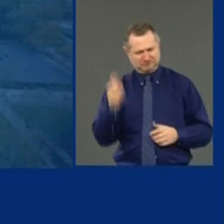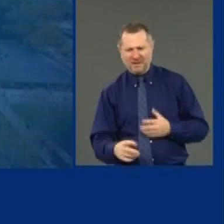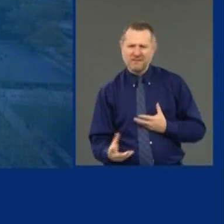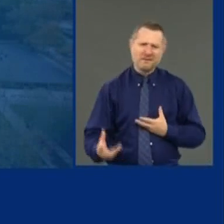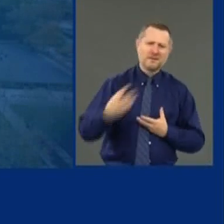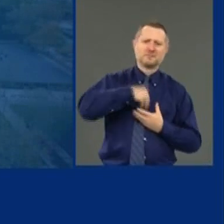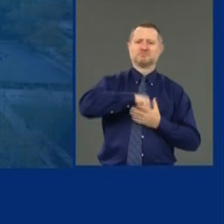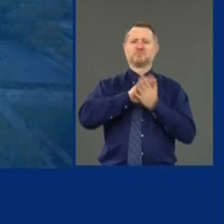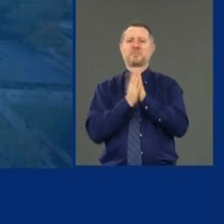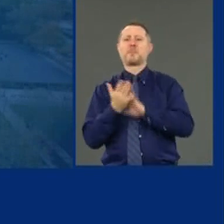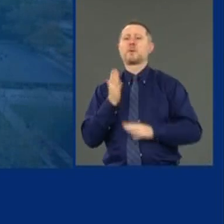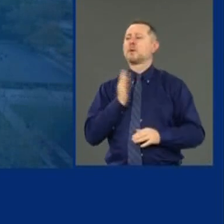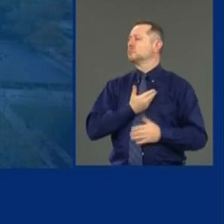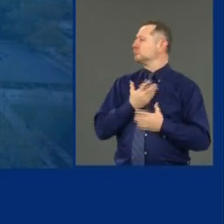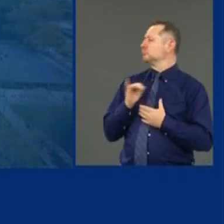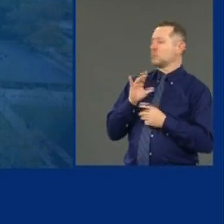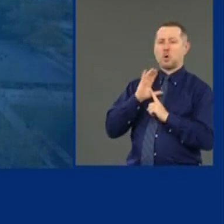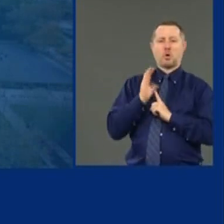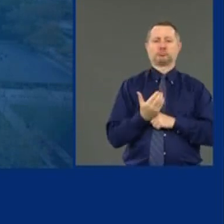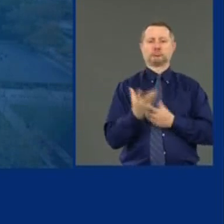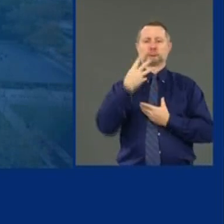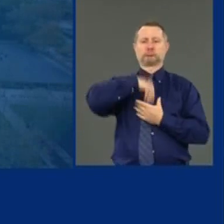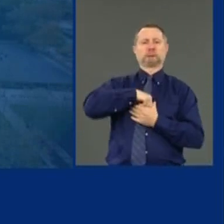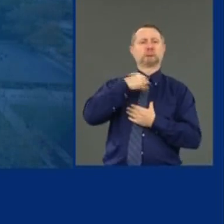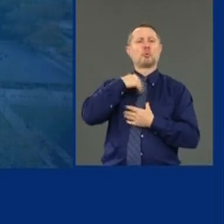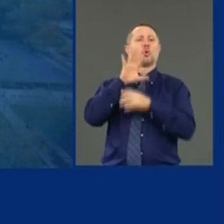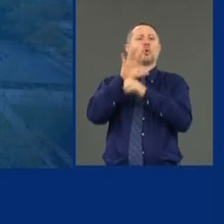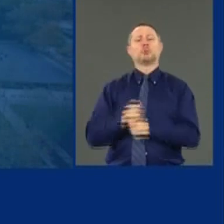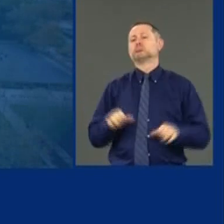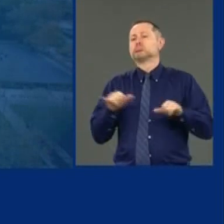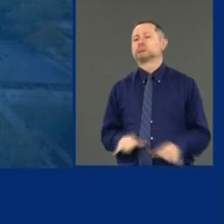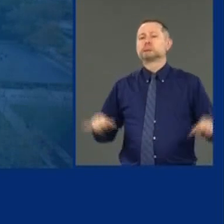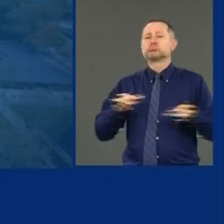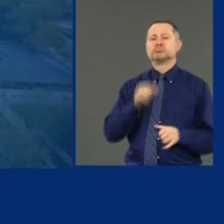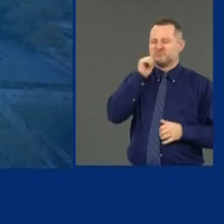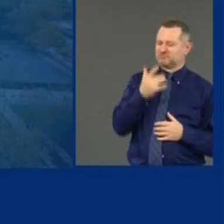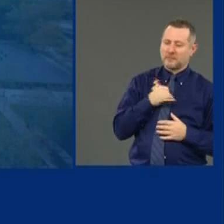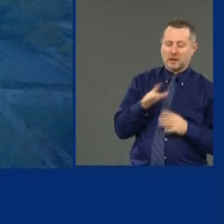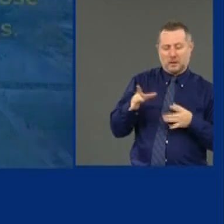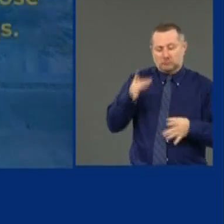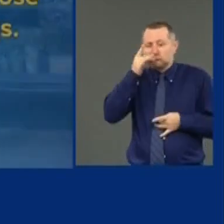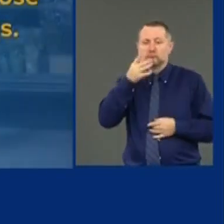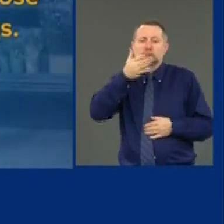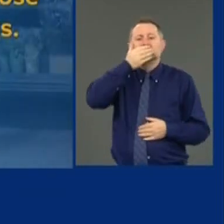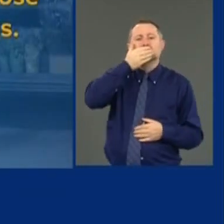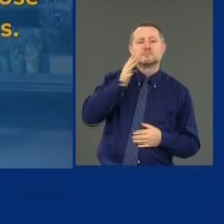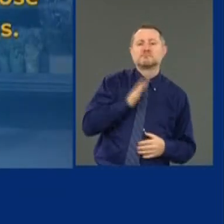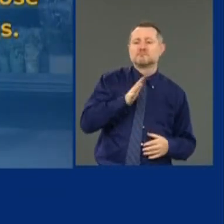MASKS. WE HAVE TO CUSTOMIZE THE MASKS FOR NEW YORK TO GET NEW YORKERS